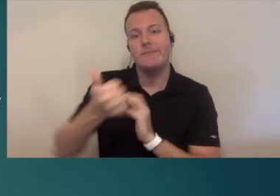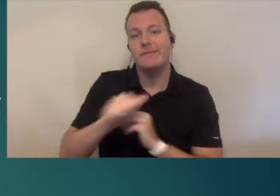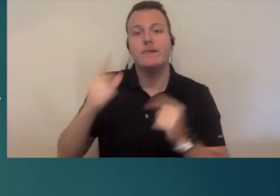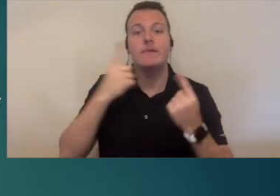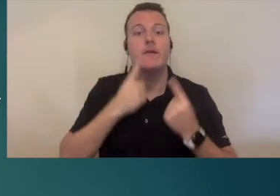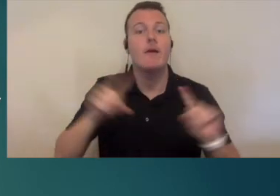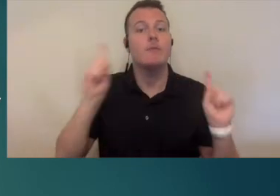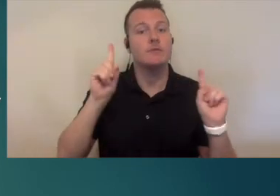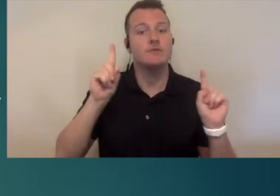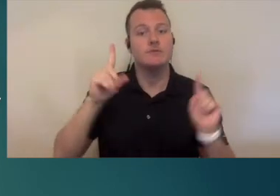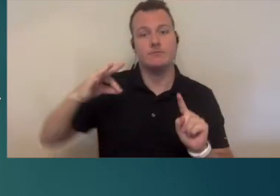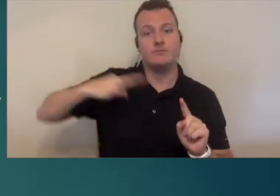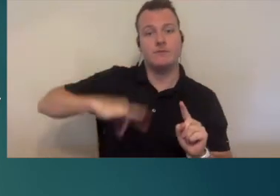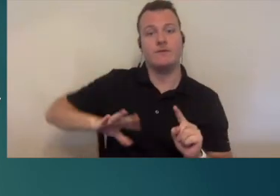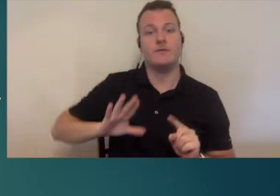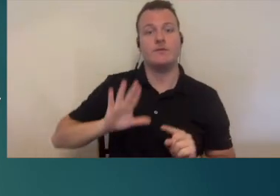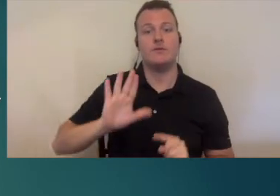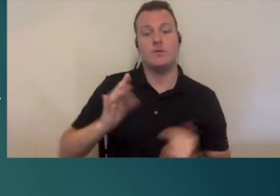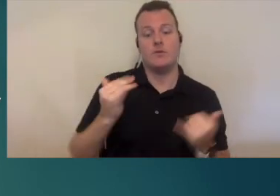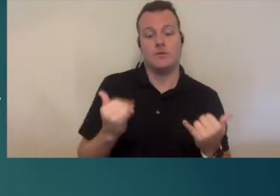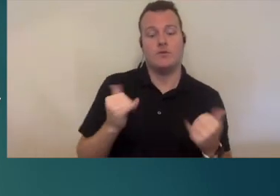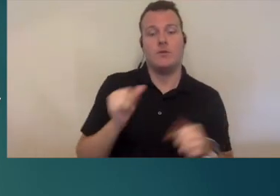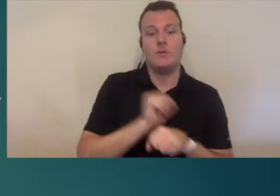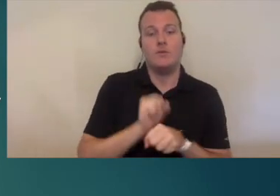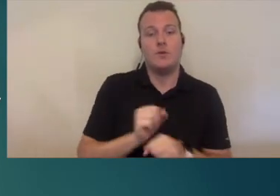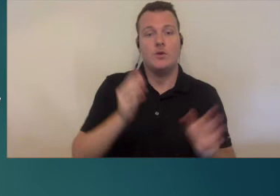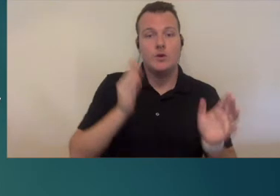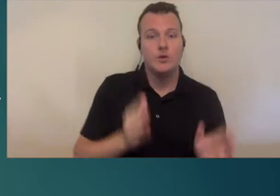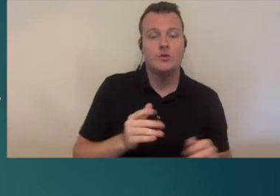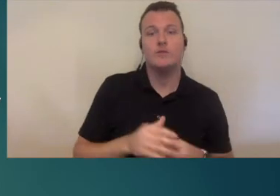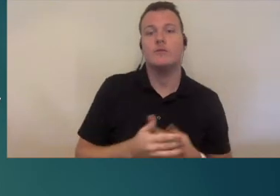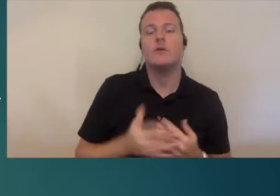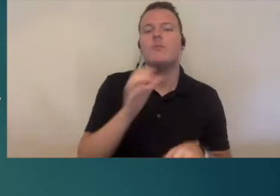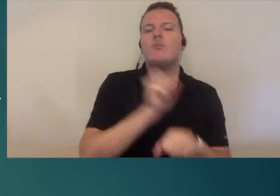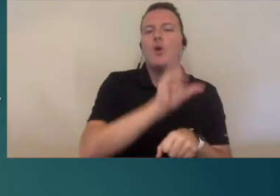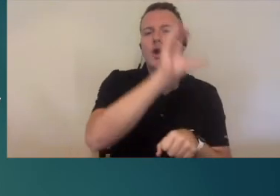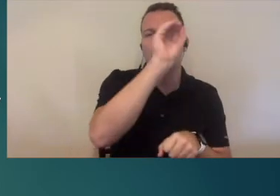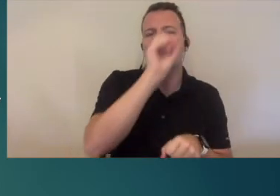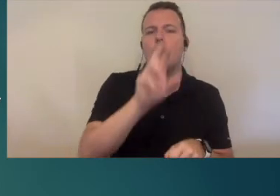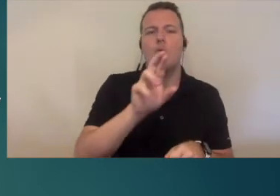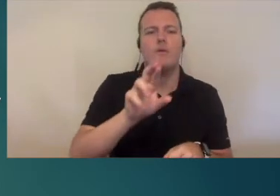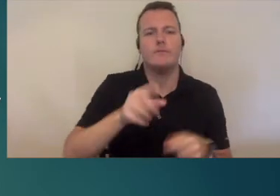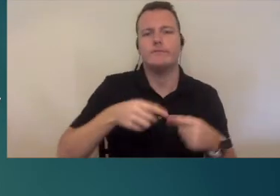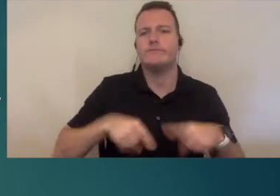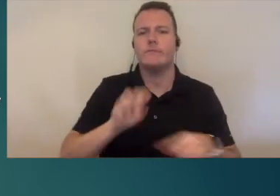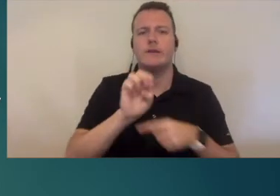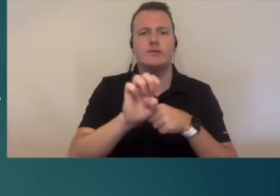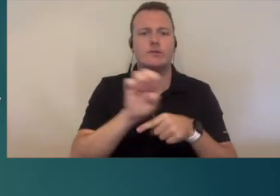have had that benefited your current employer externship or during a job.